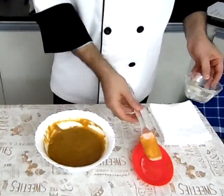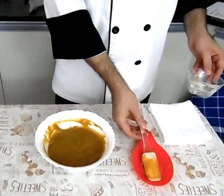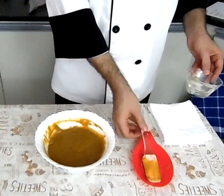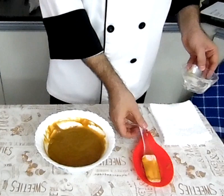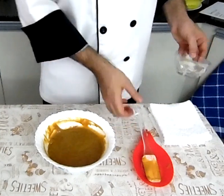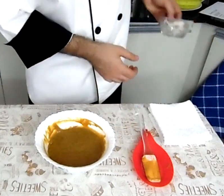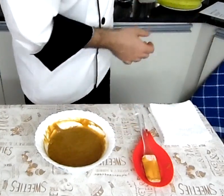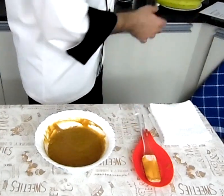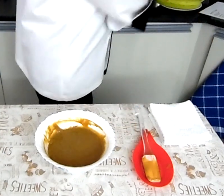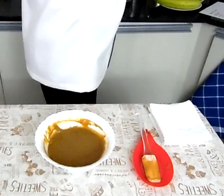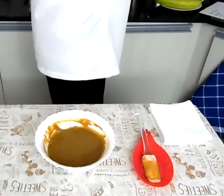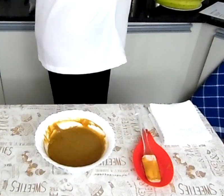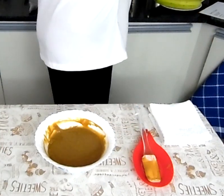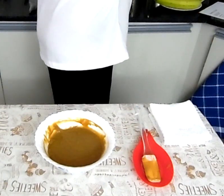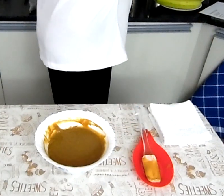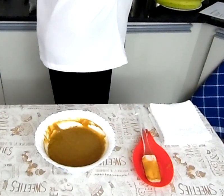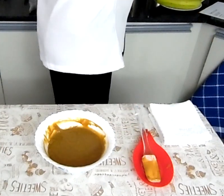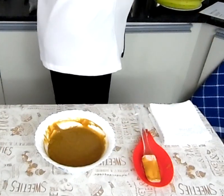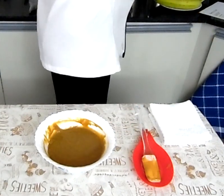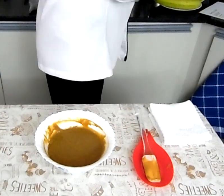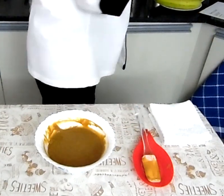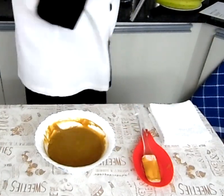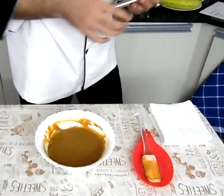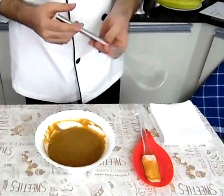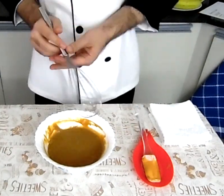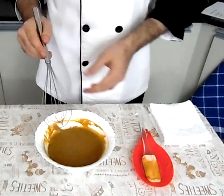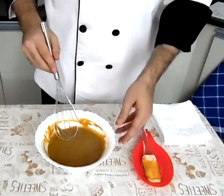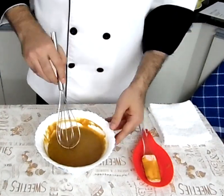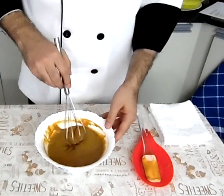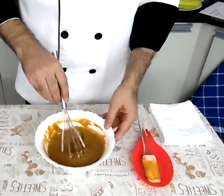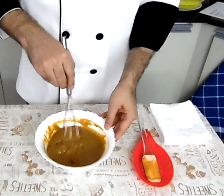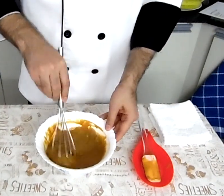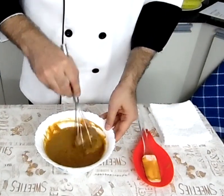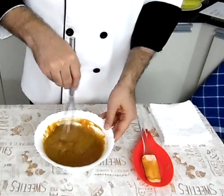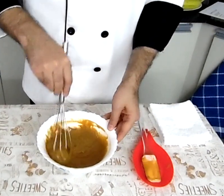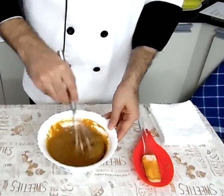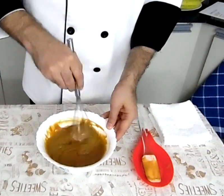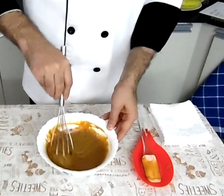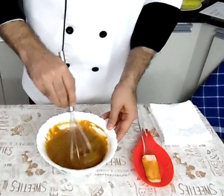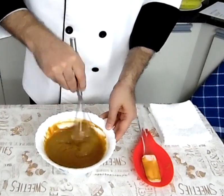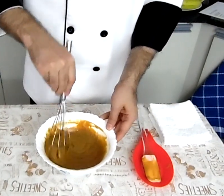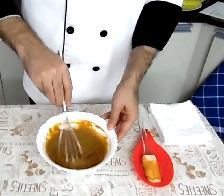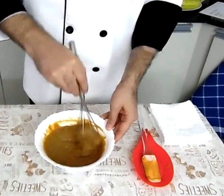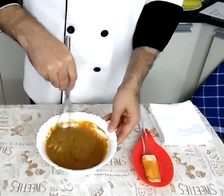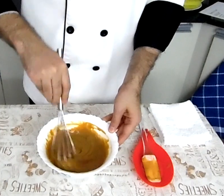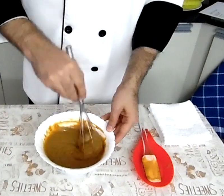we mix both ingredients until they are well blended نخفق المكونات مع بعضها إلى أن تمتزج جيداً